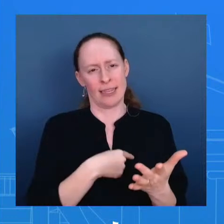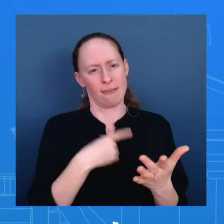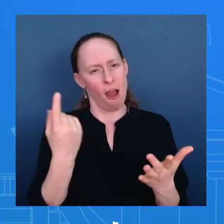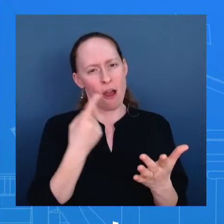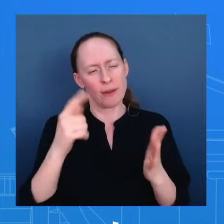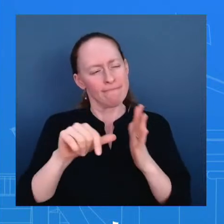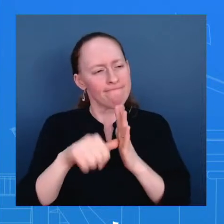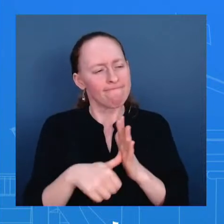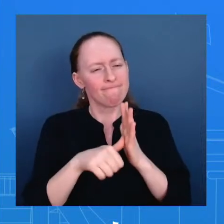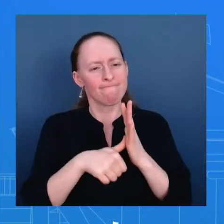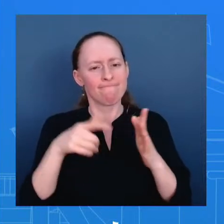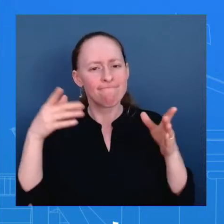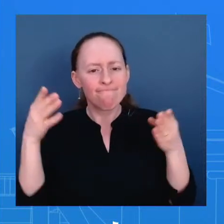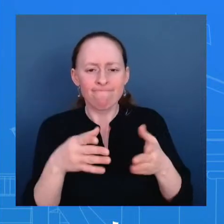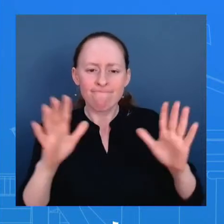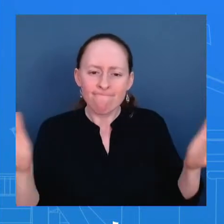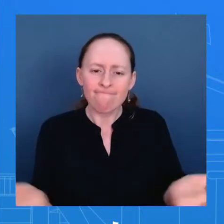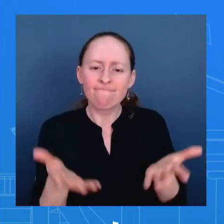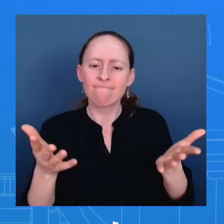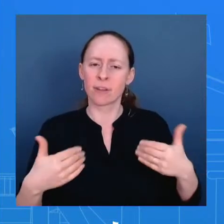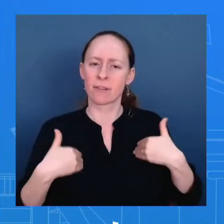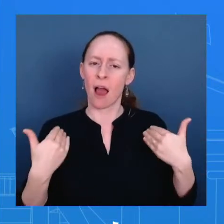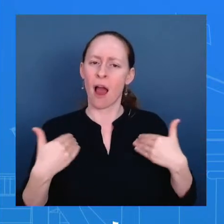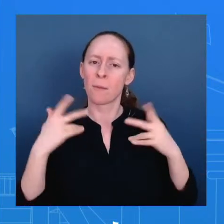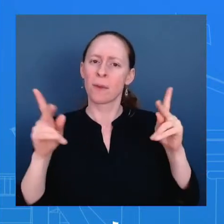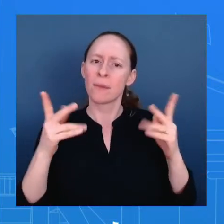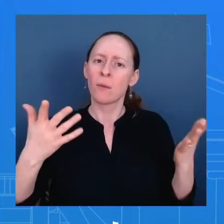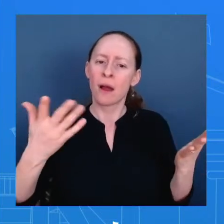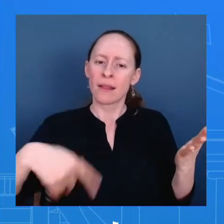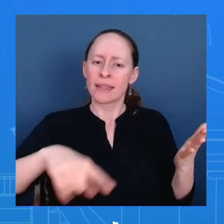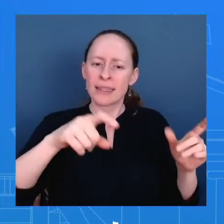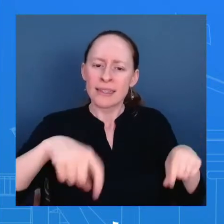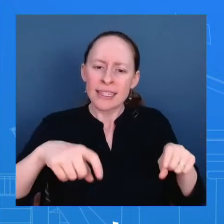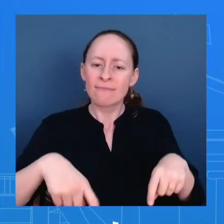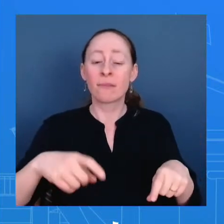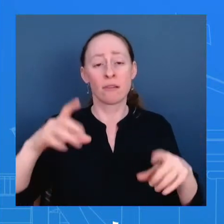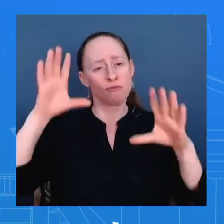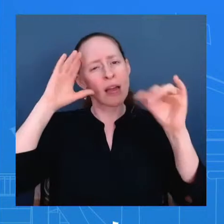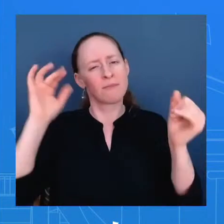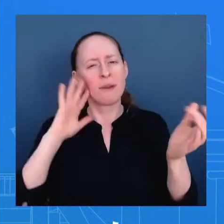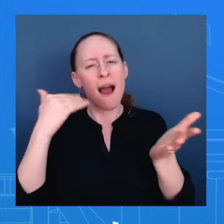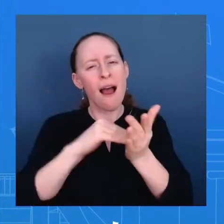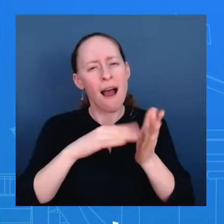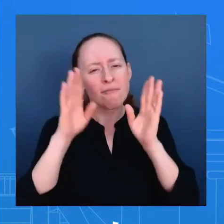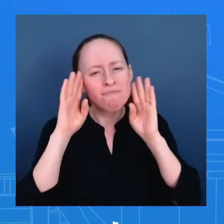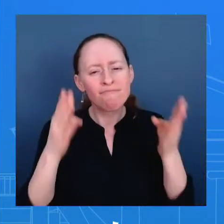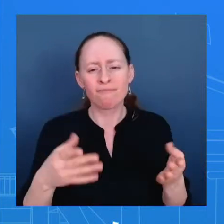So -- but we talked on -- on any range of issues. I have a college-aged daughter who also attends an HBCU and --